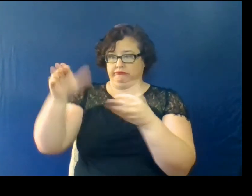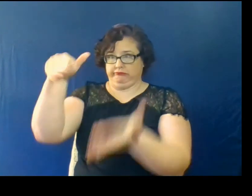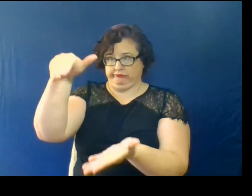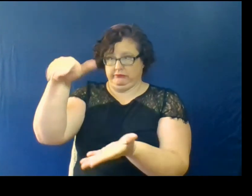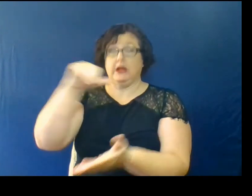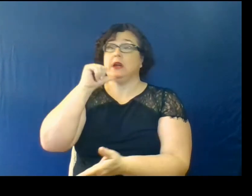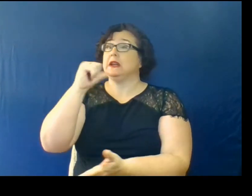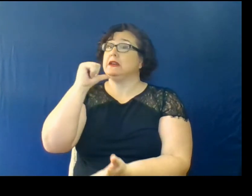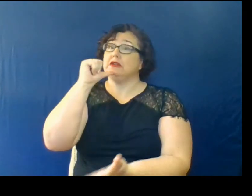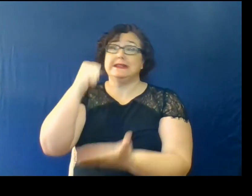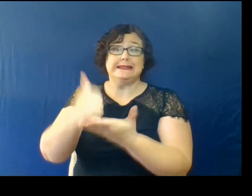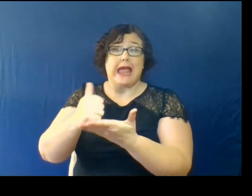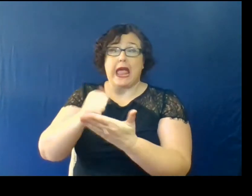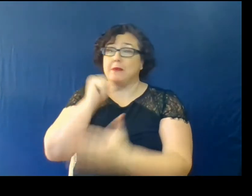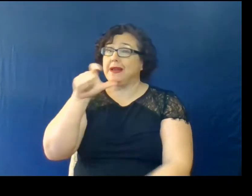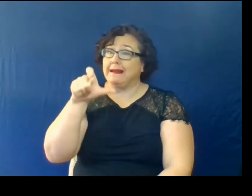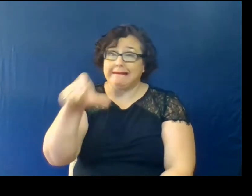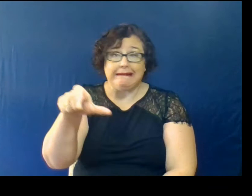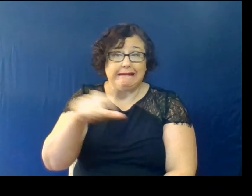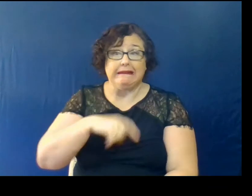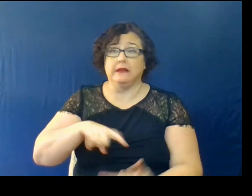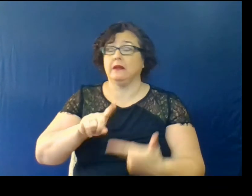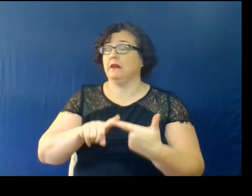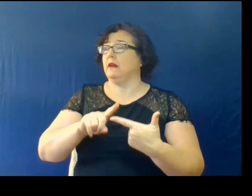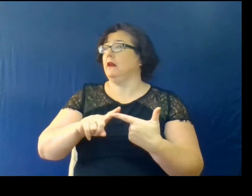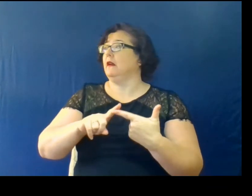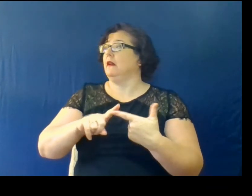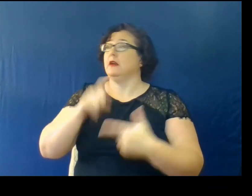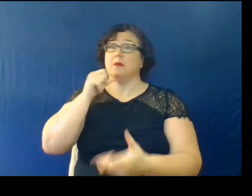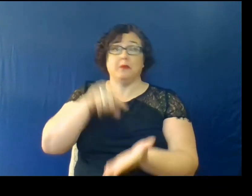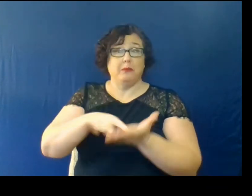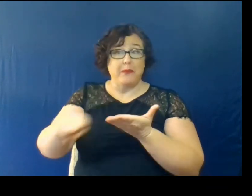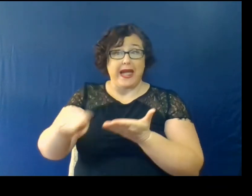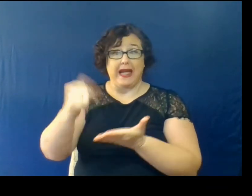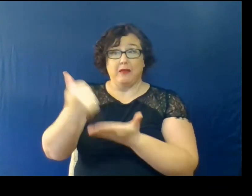you don't have to pay for postage. It's picked up every day and if you're worried about the mail,